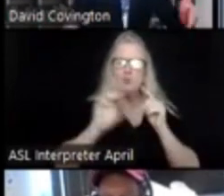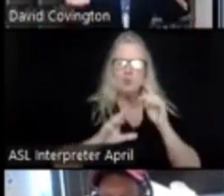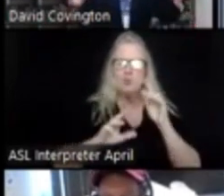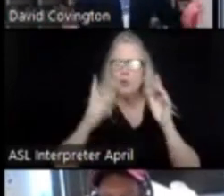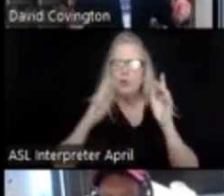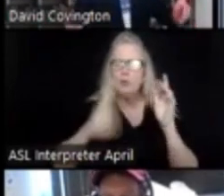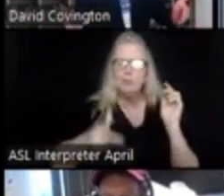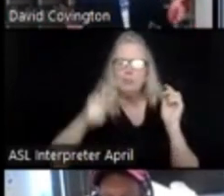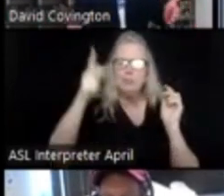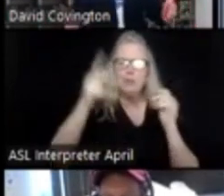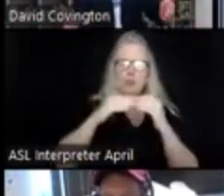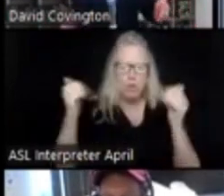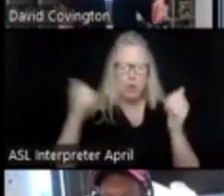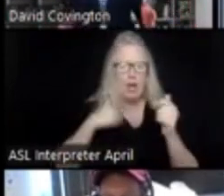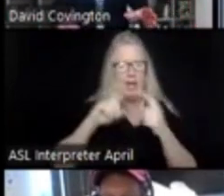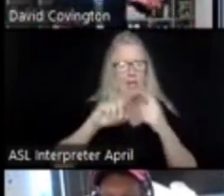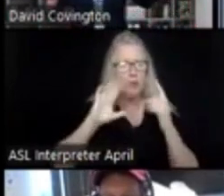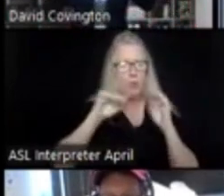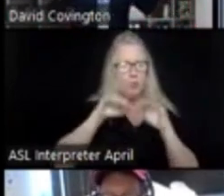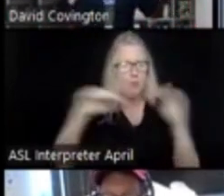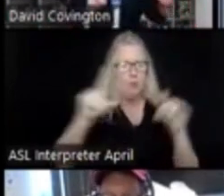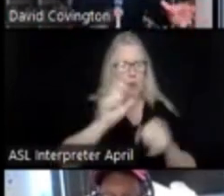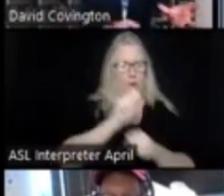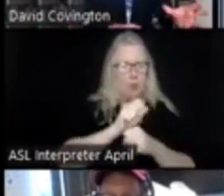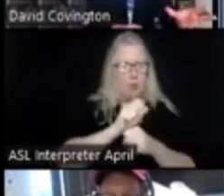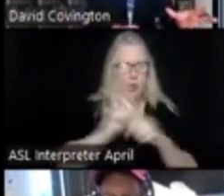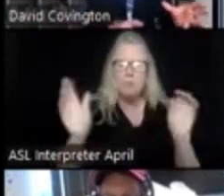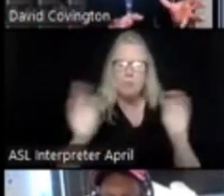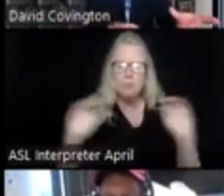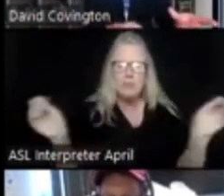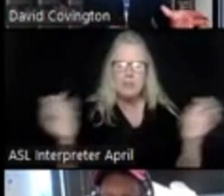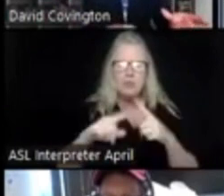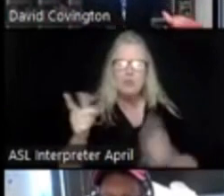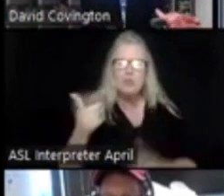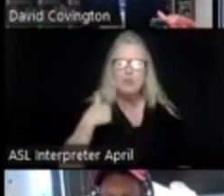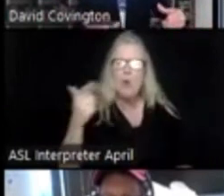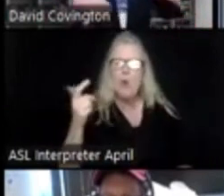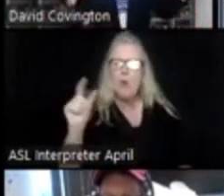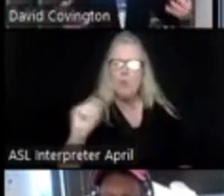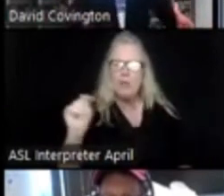I CAN GET TO THE FLOOR WHERE I WORK, BUT THERE IS NOT A RESTROOM THAT I CAN USE DURING THE DAY.